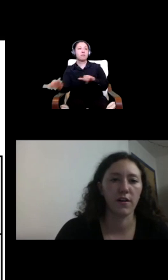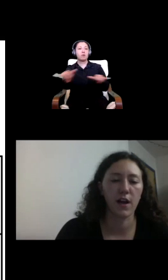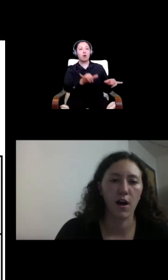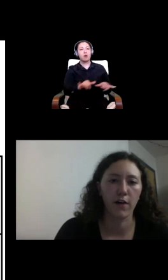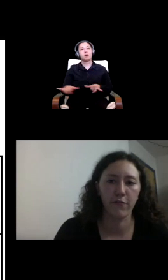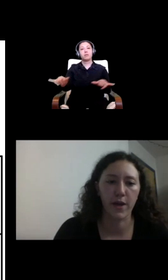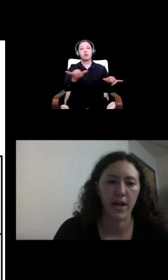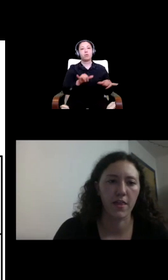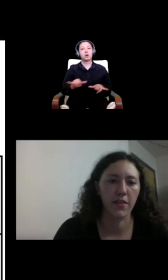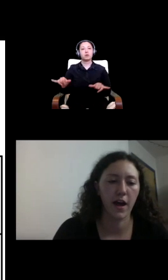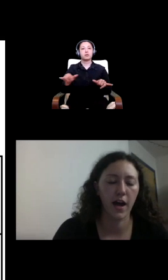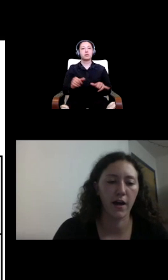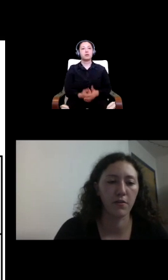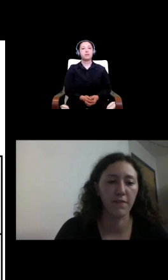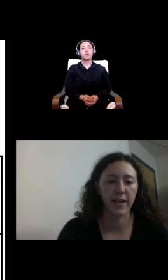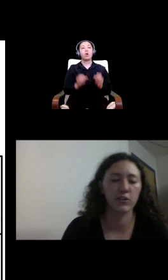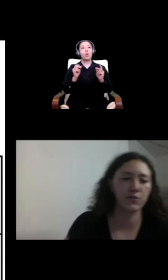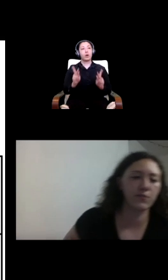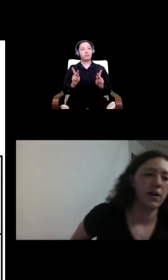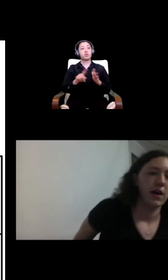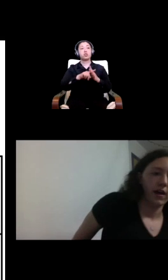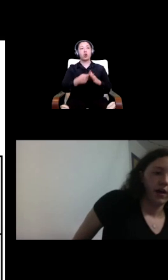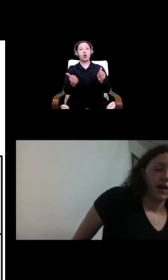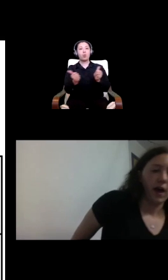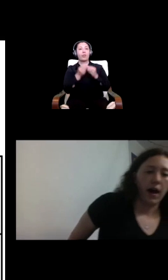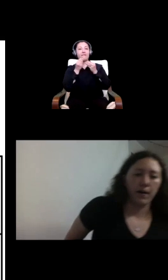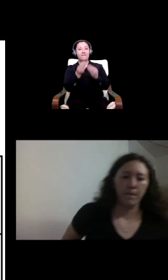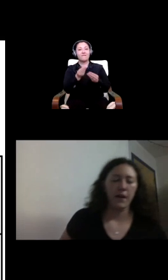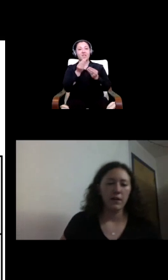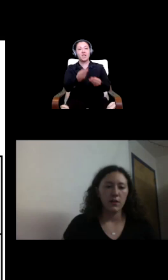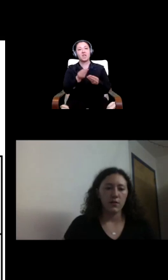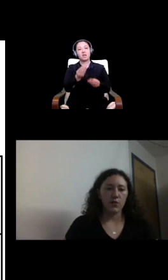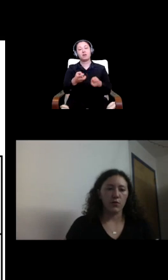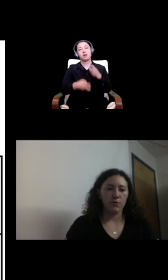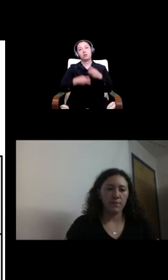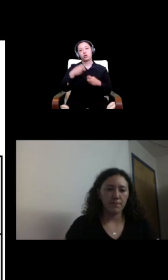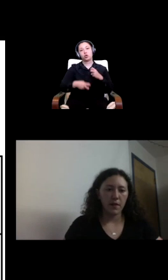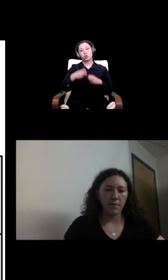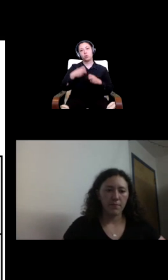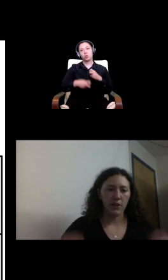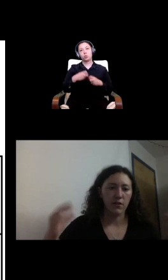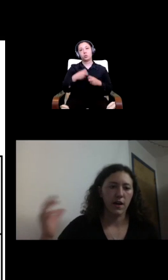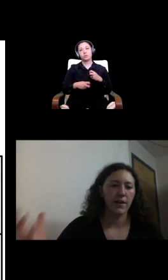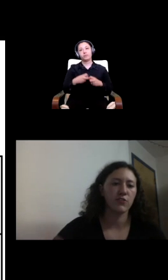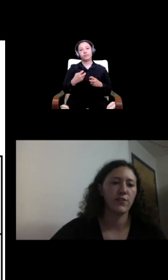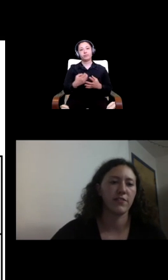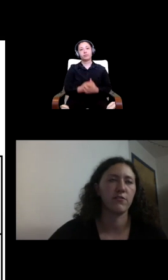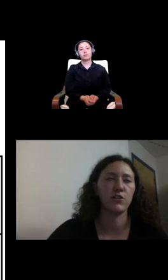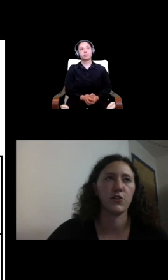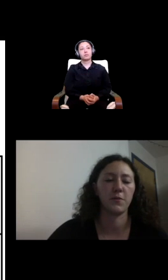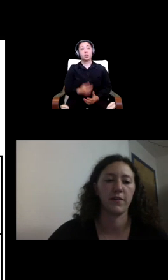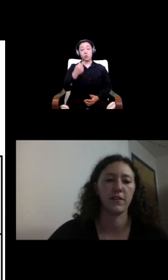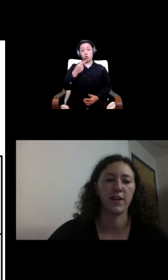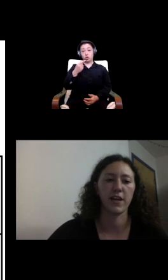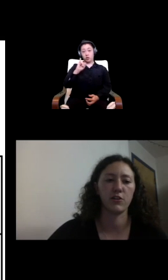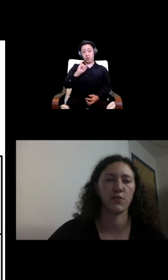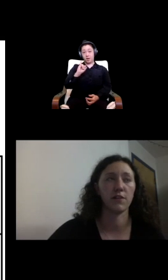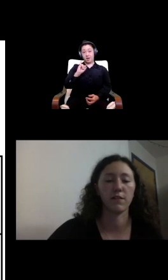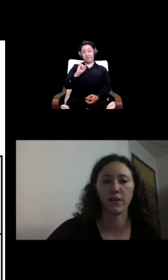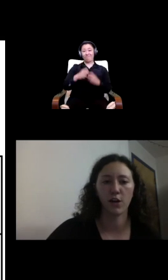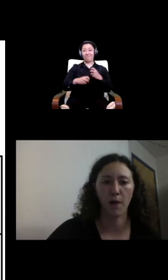Starting off with feeding issues. Gastrointestinal issues and feeding issues are really common